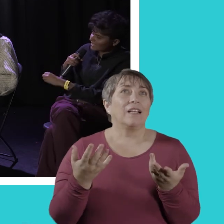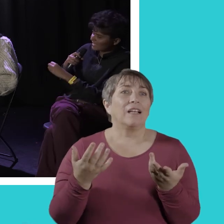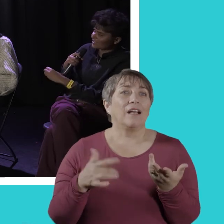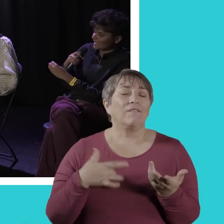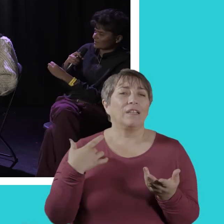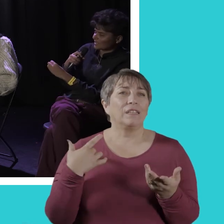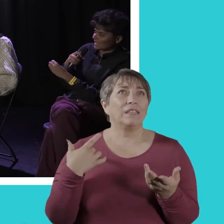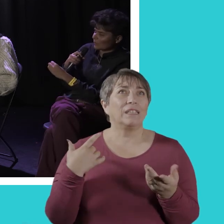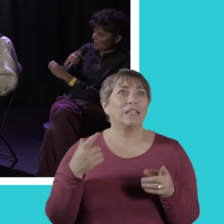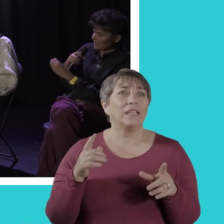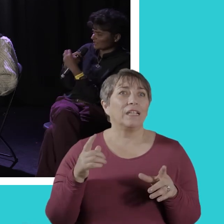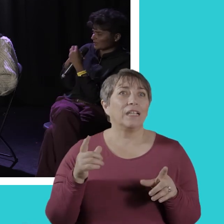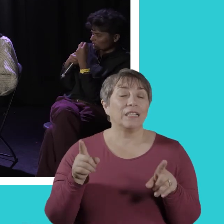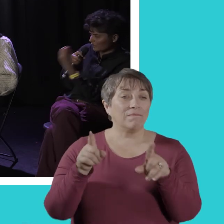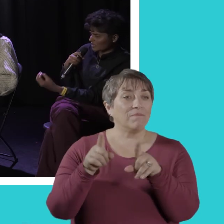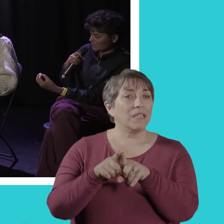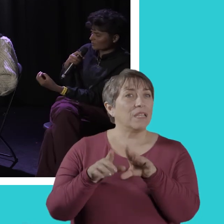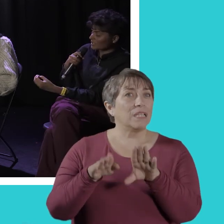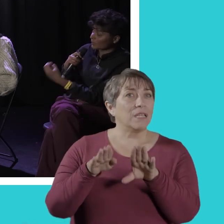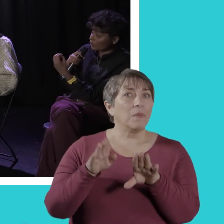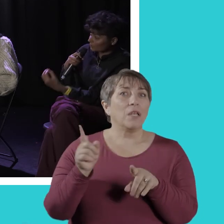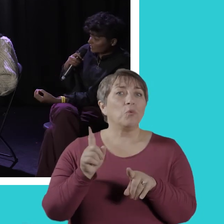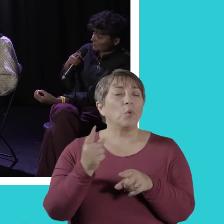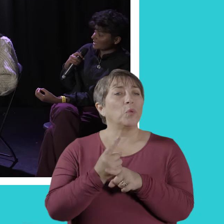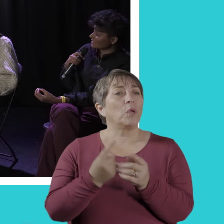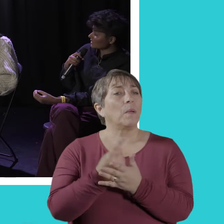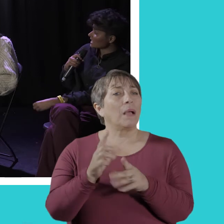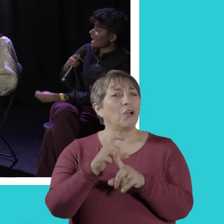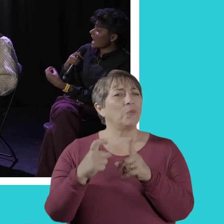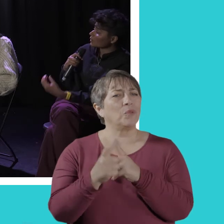really really in a way back to this conversation around community and what community means is how